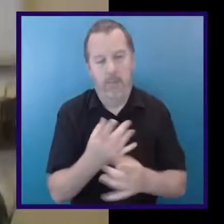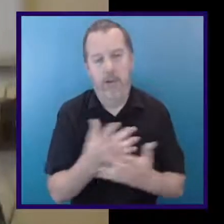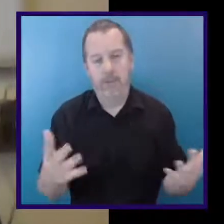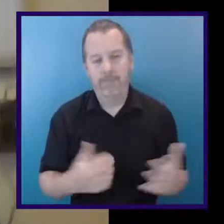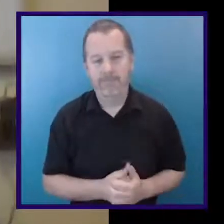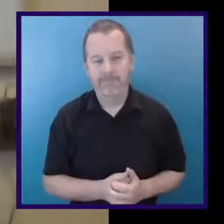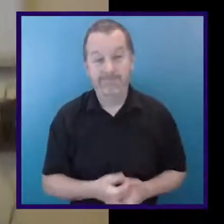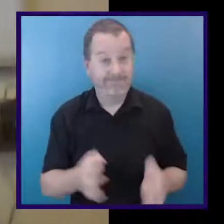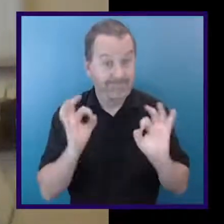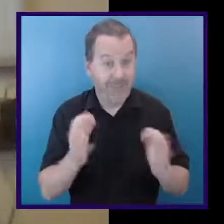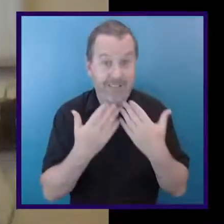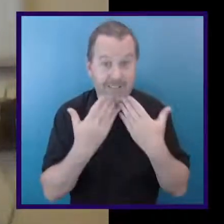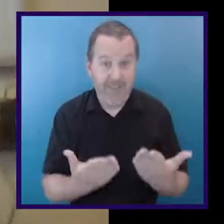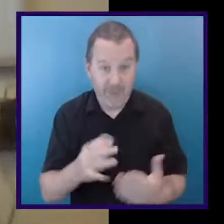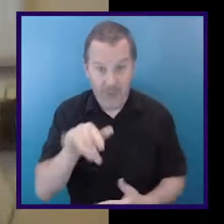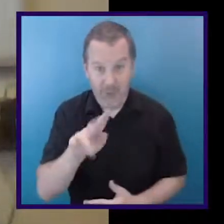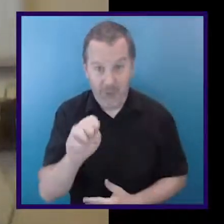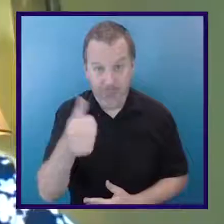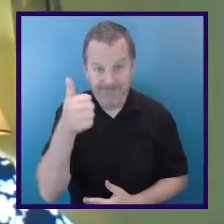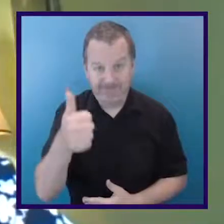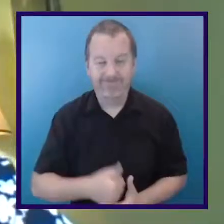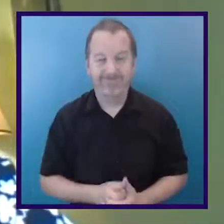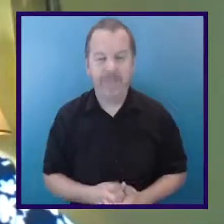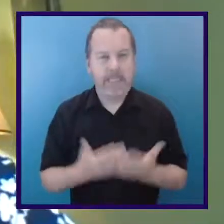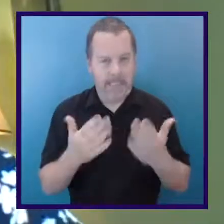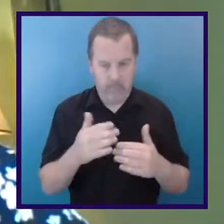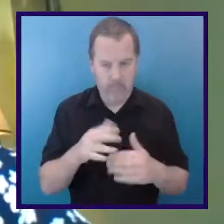That's great, thanks very much indeed, Jude.